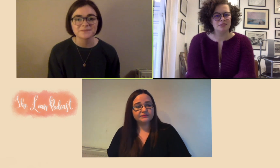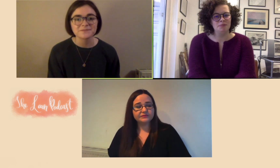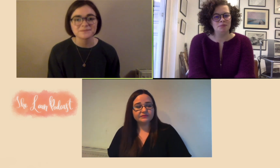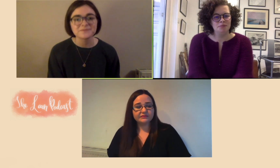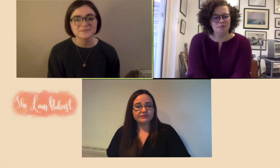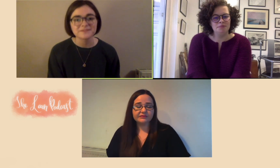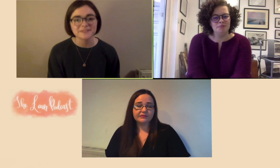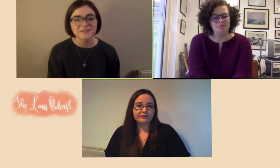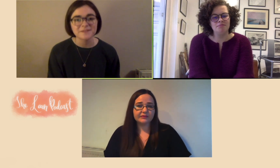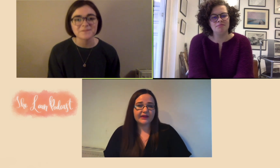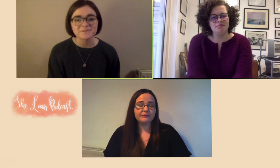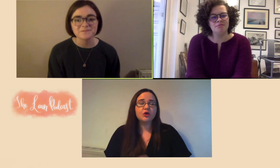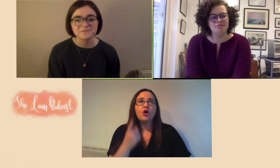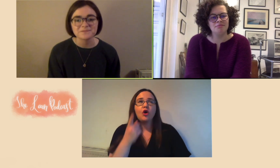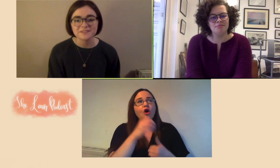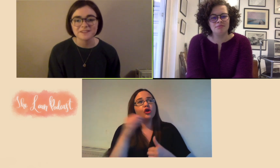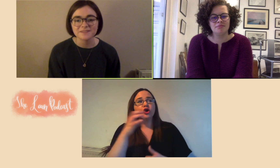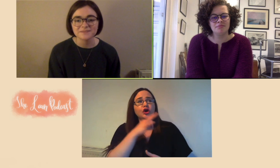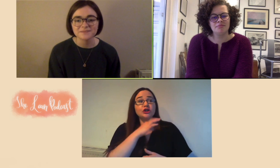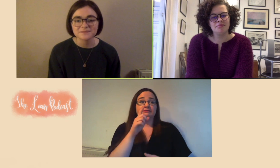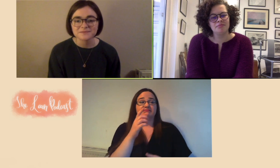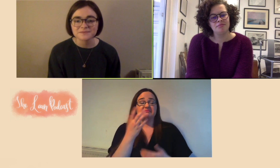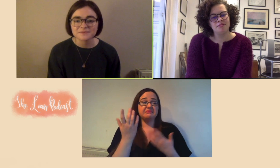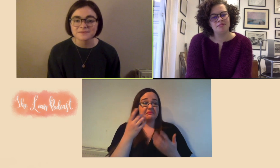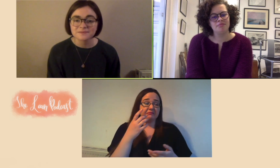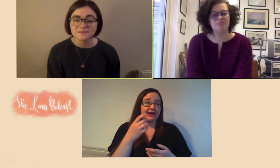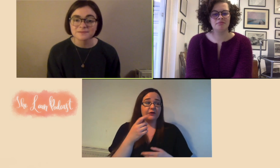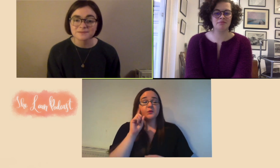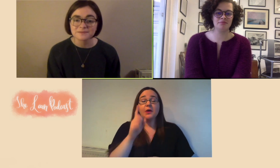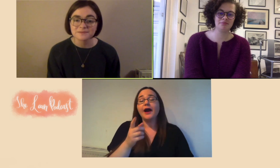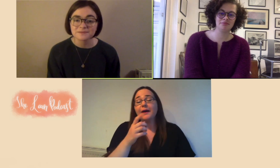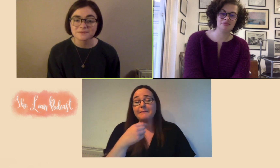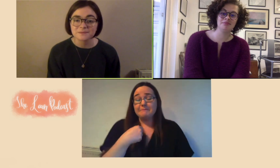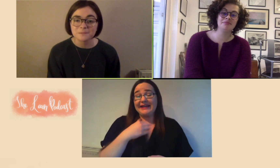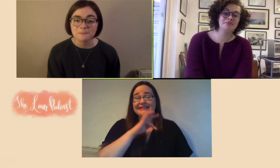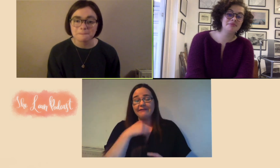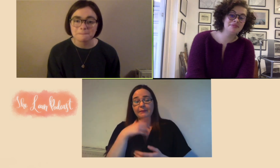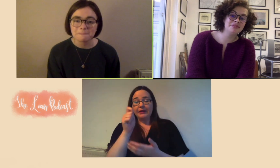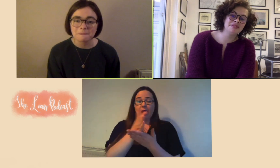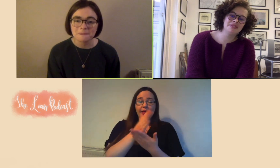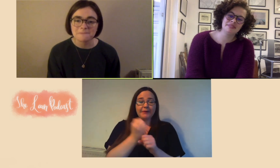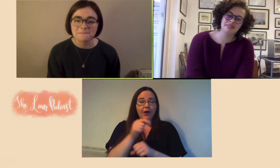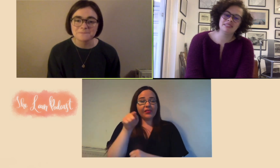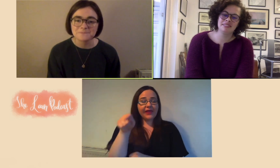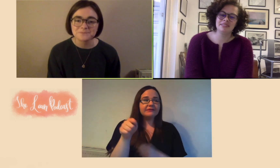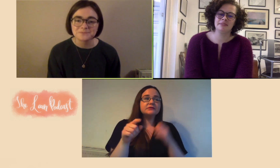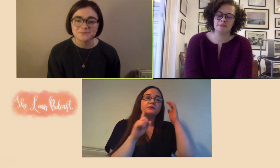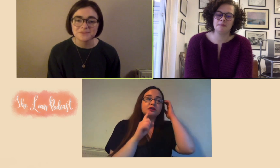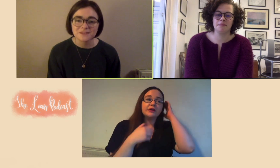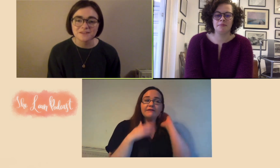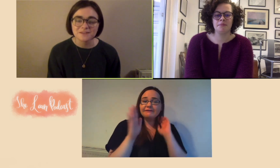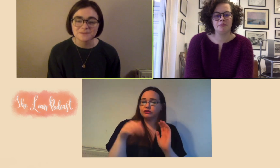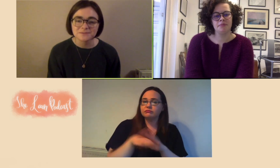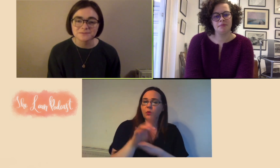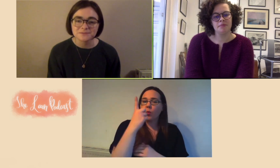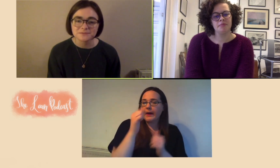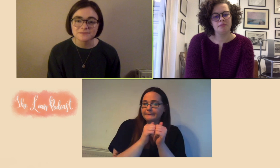to someone in passing, they forgot about it, but when it's there on a website or attached as a link, it leaves more of a lasting impression.